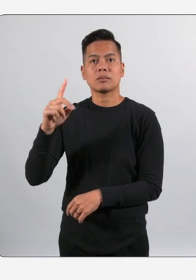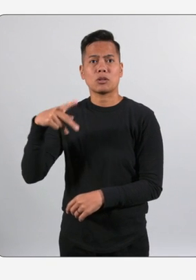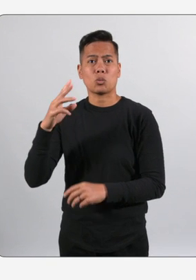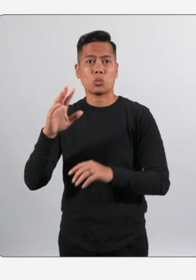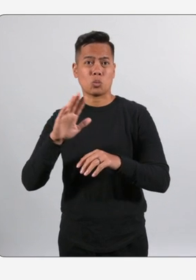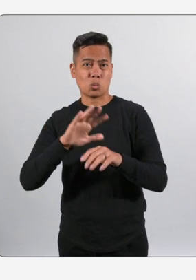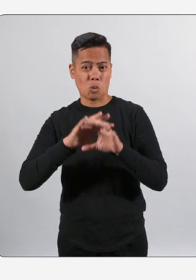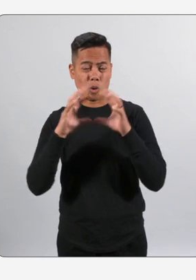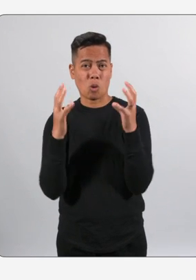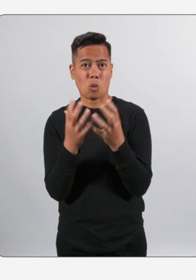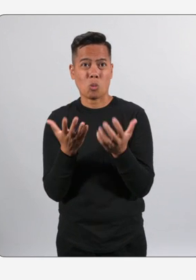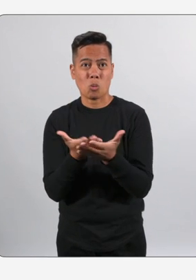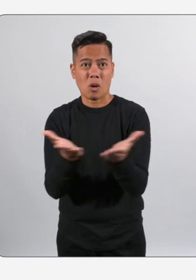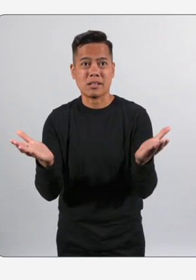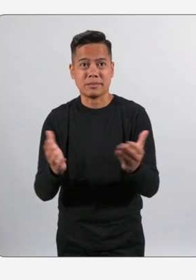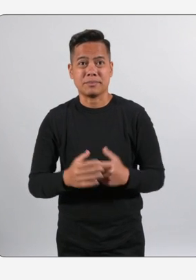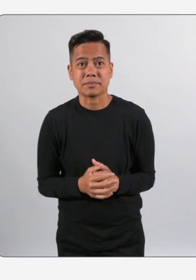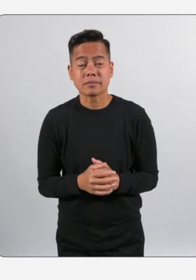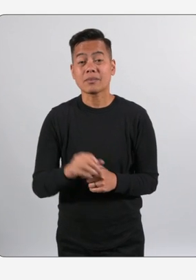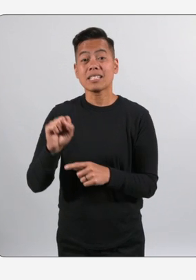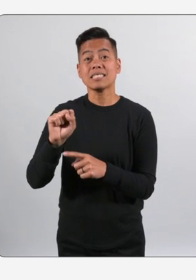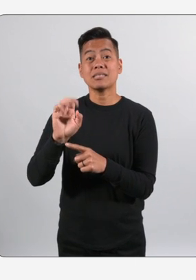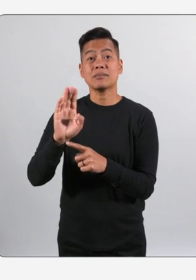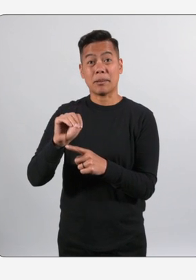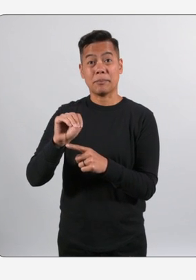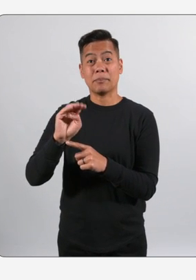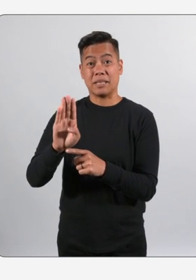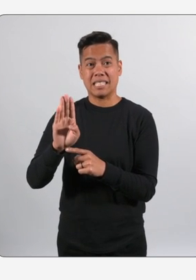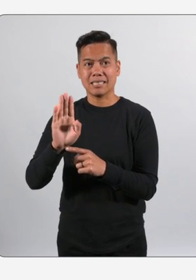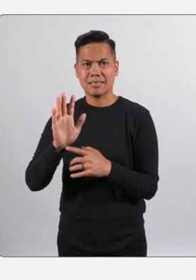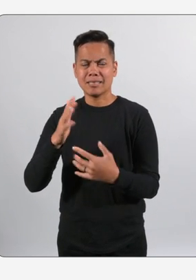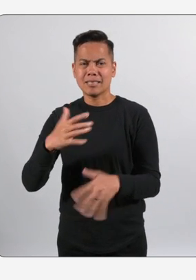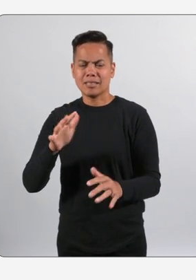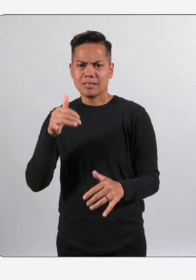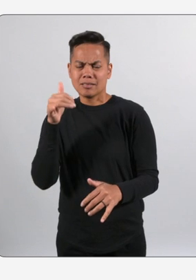Put simply, SMBs are the beating heart of the global economy.